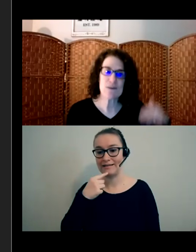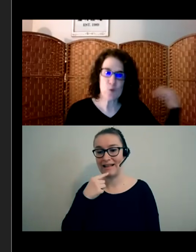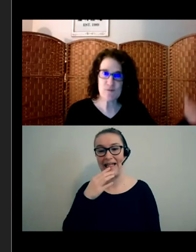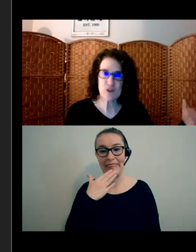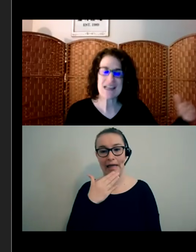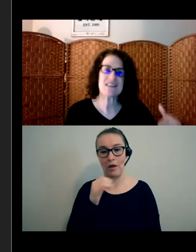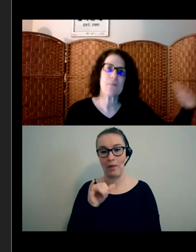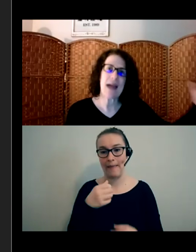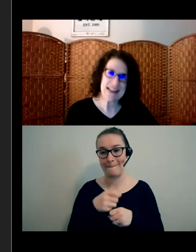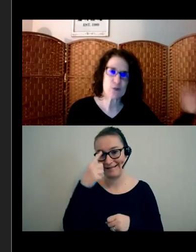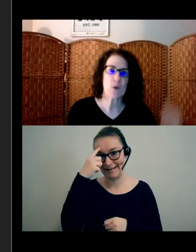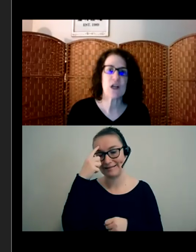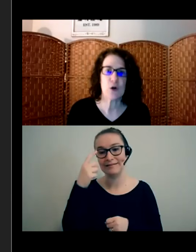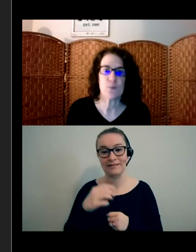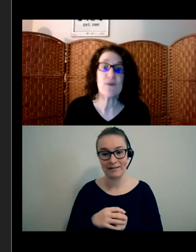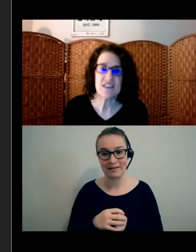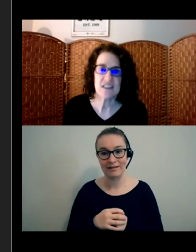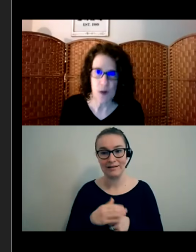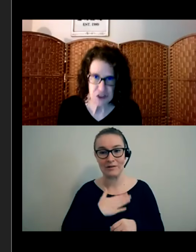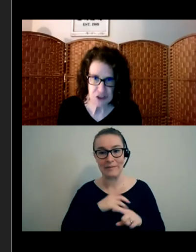and referencing my answering her previous question.